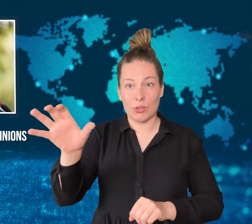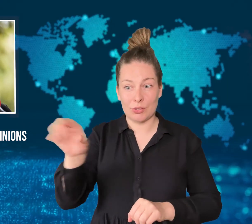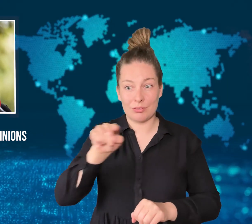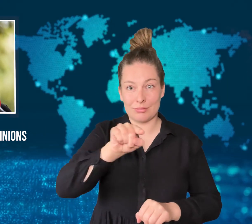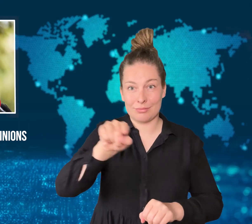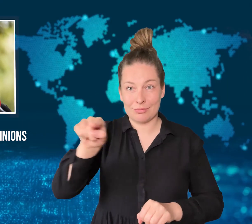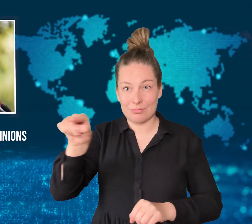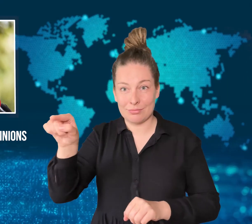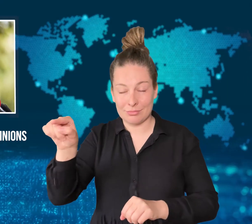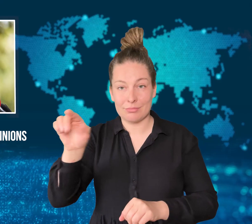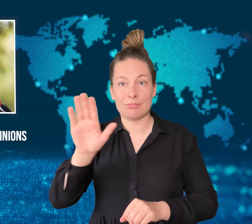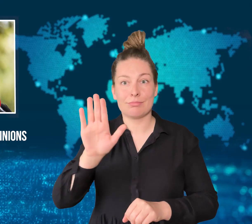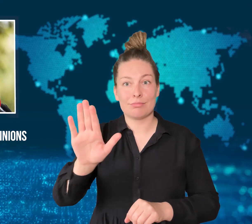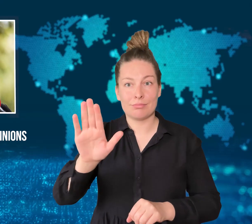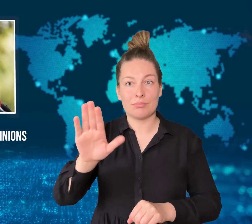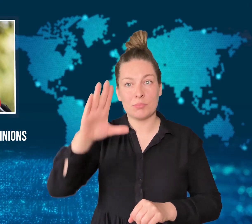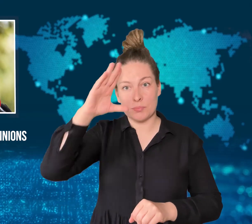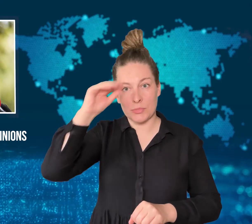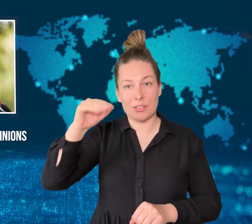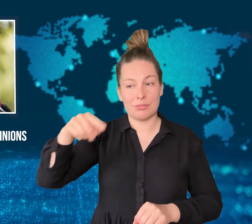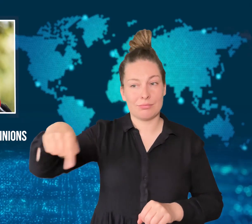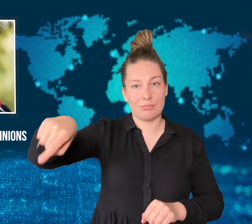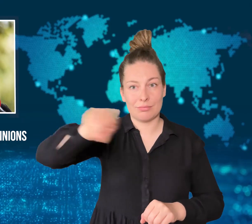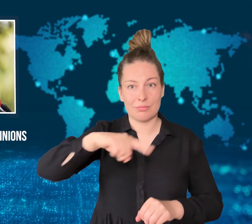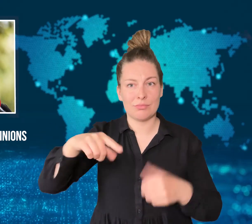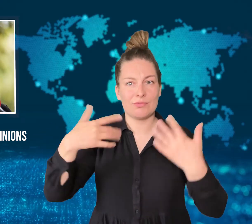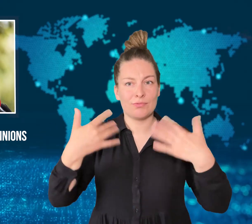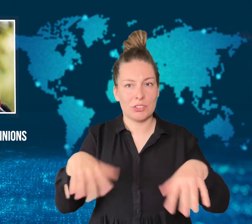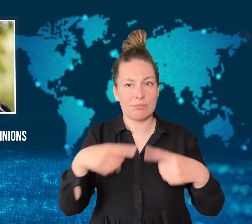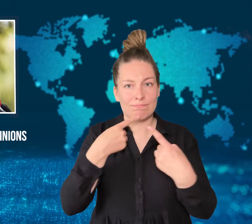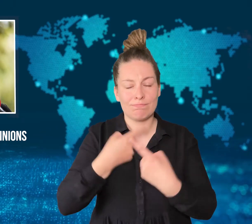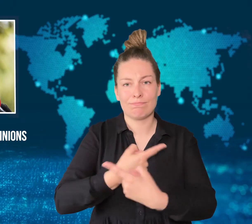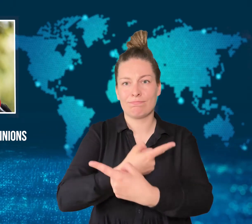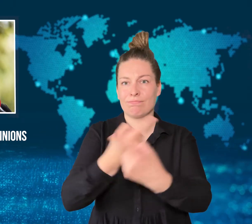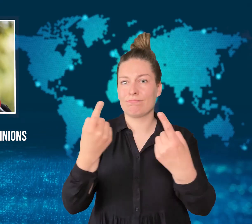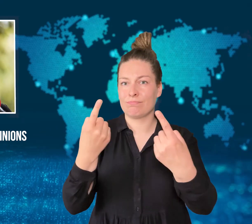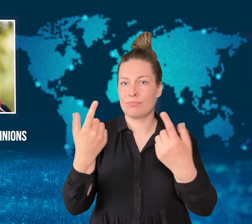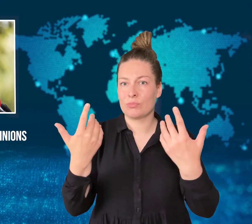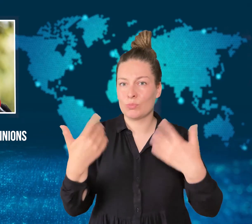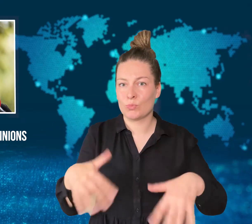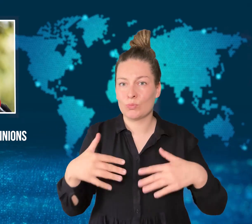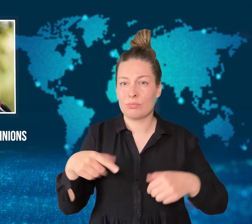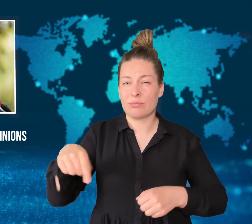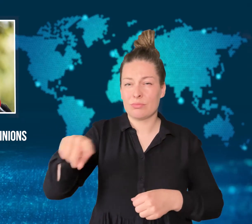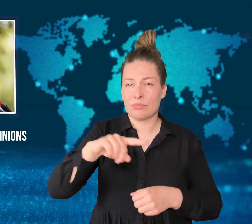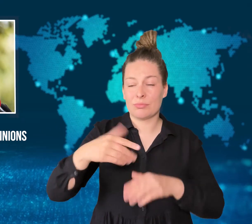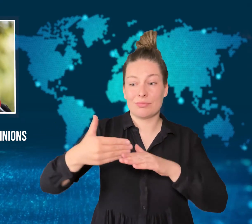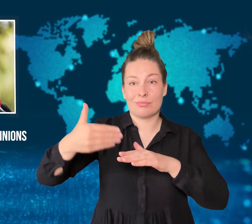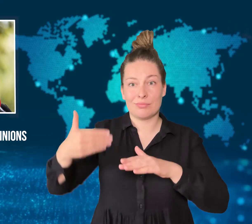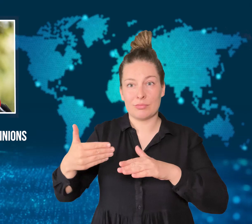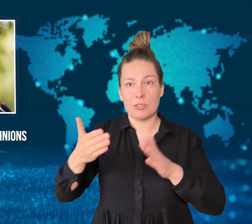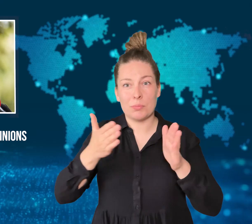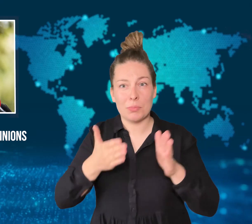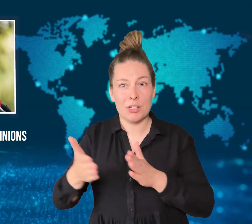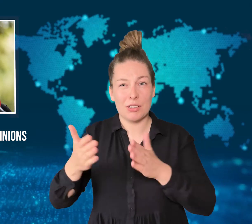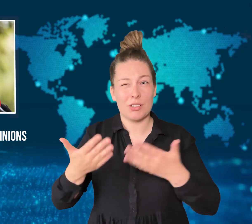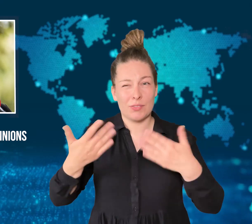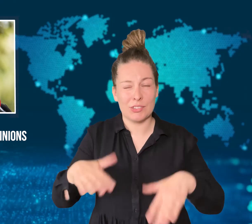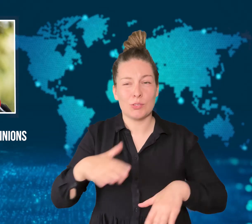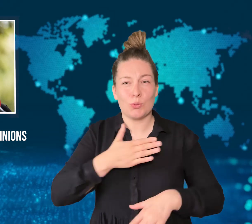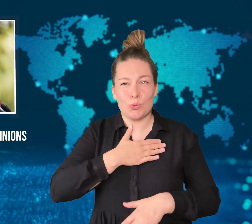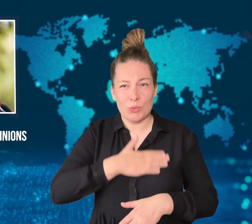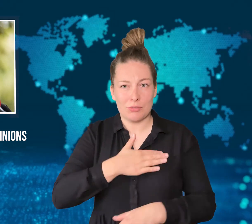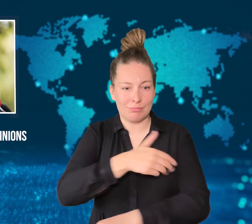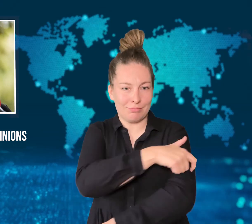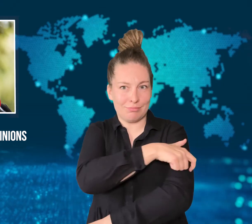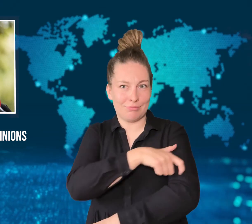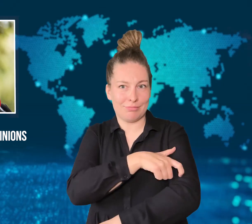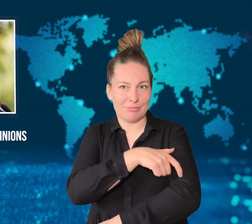At those games, six countries were told they could not wear their